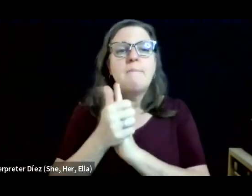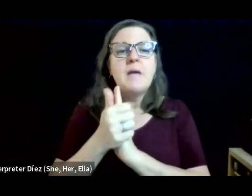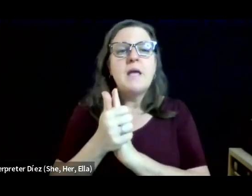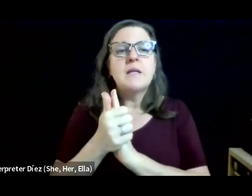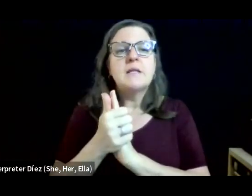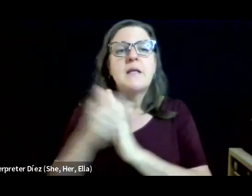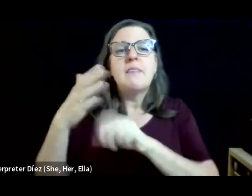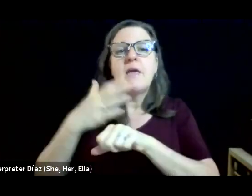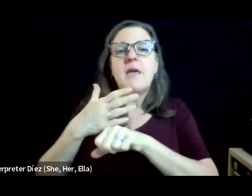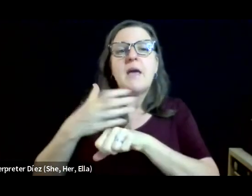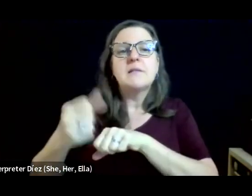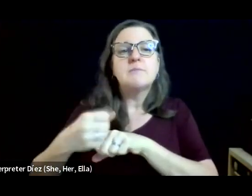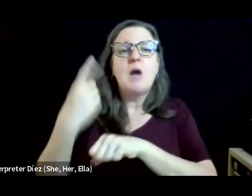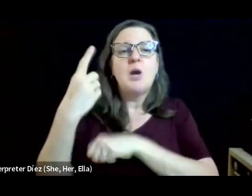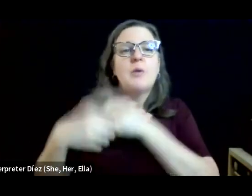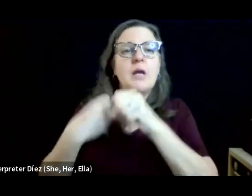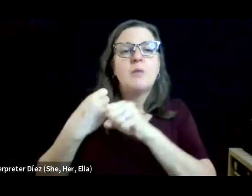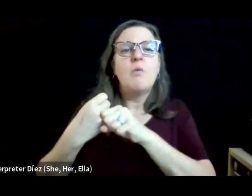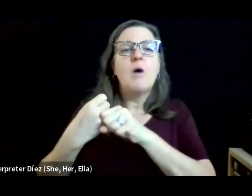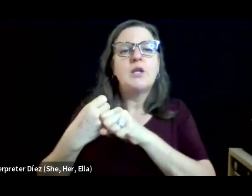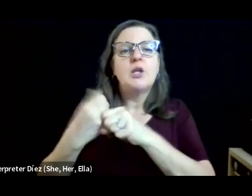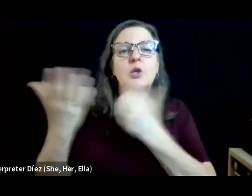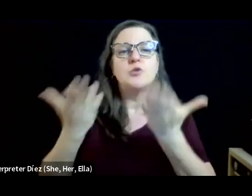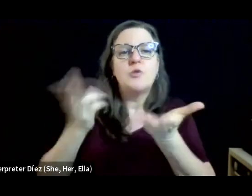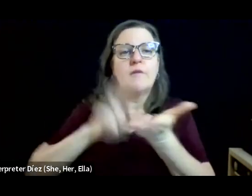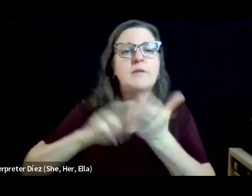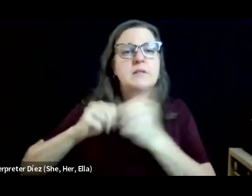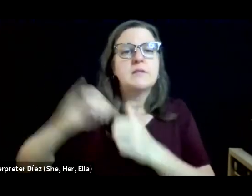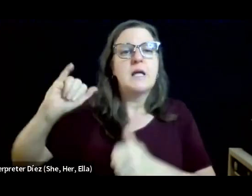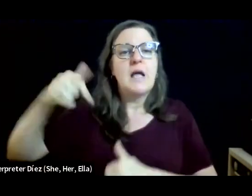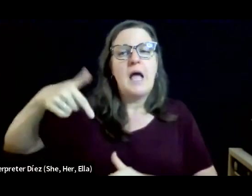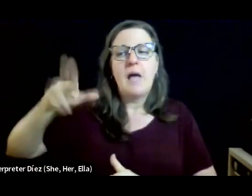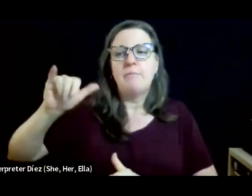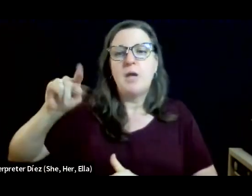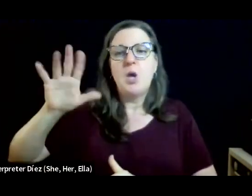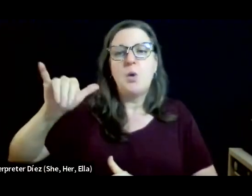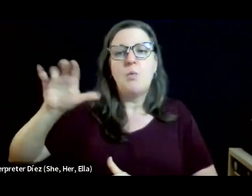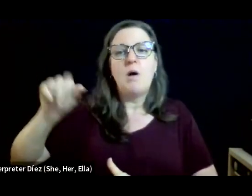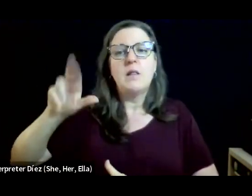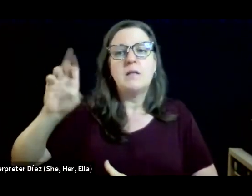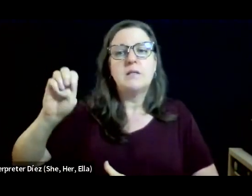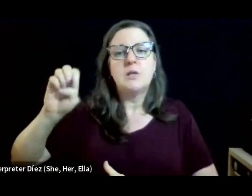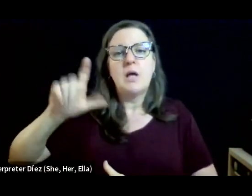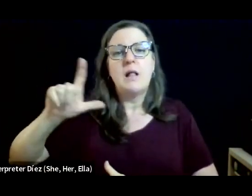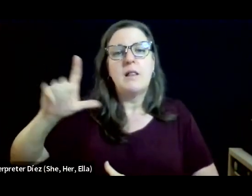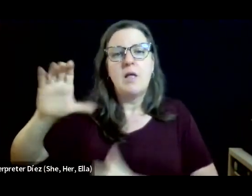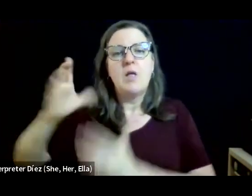with IPQuality Score, LLC Through August 9,